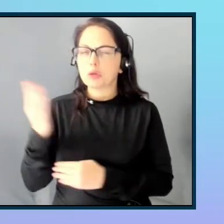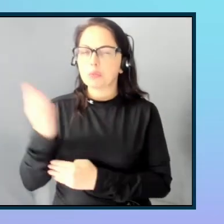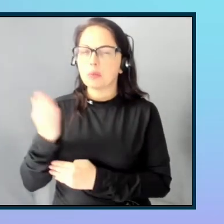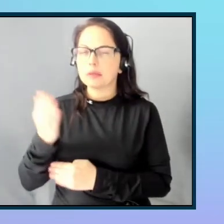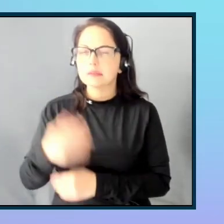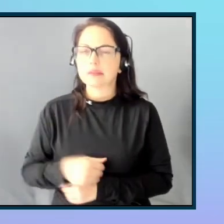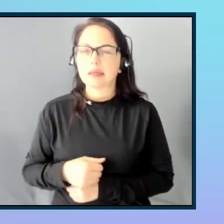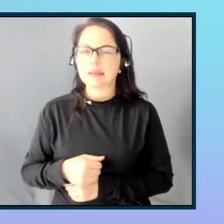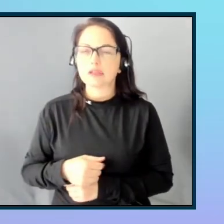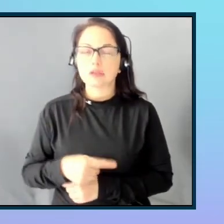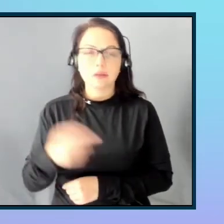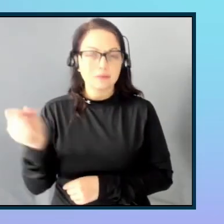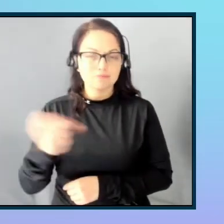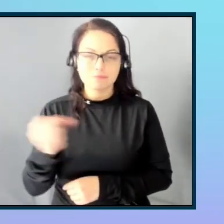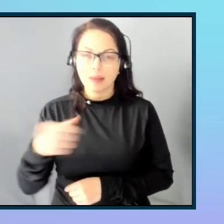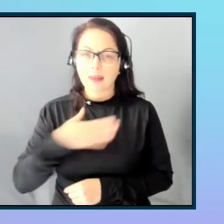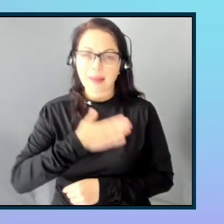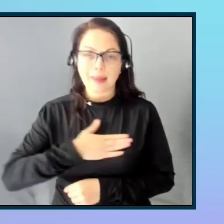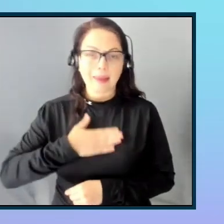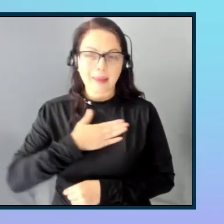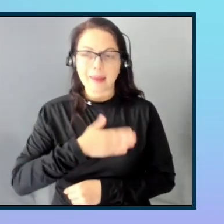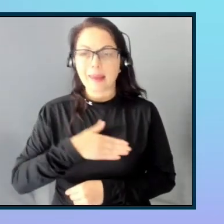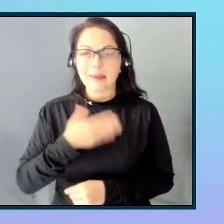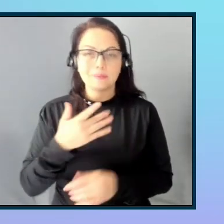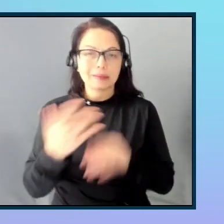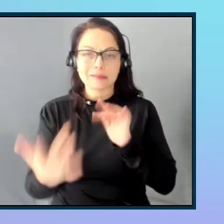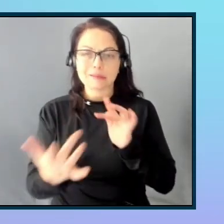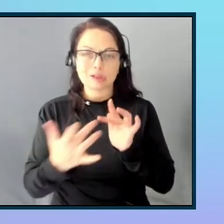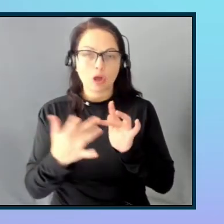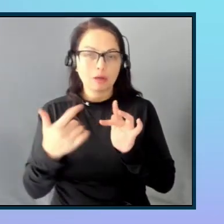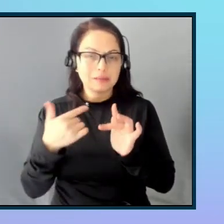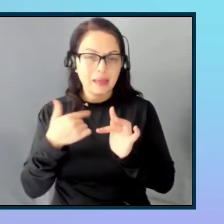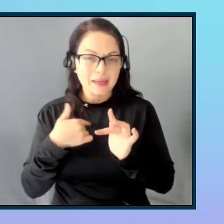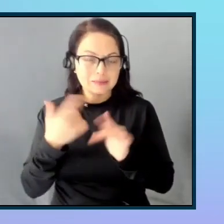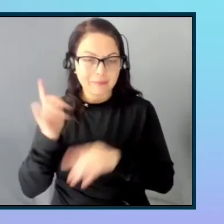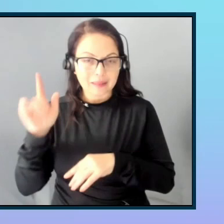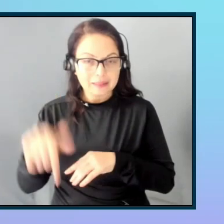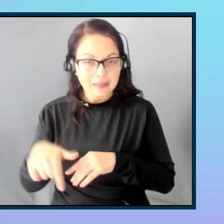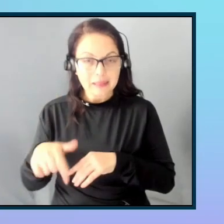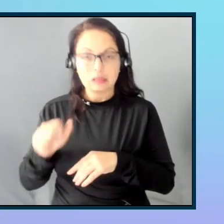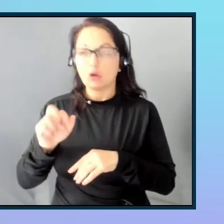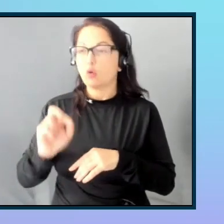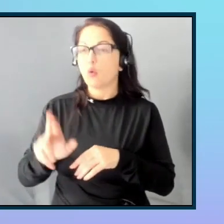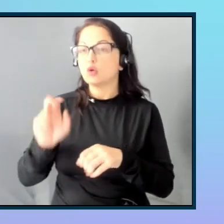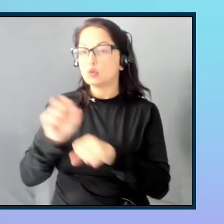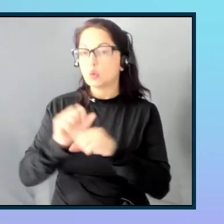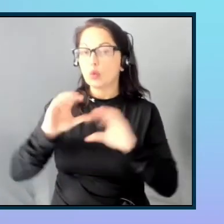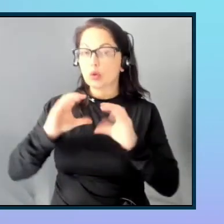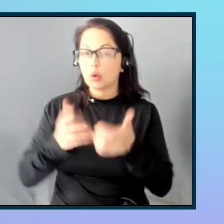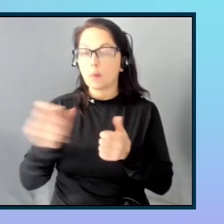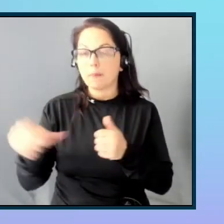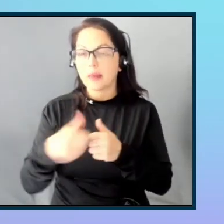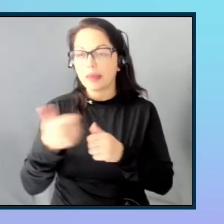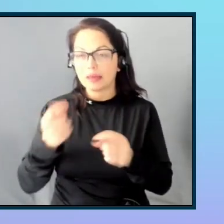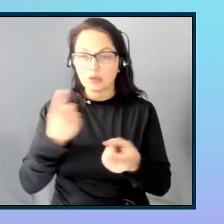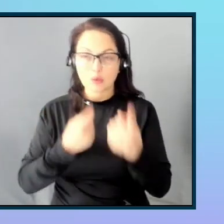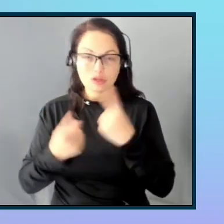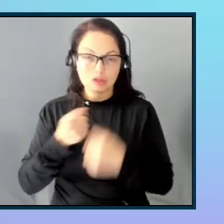Please feel free to reach out to me separately or to reach out to the WCAG group about any question you additionally have